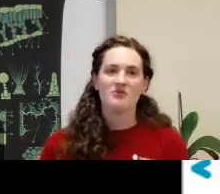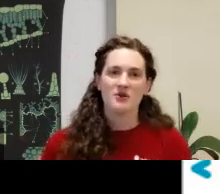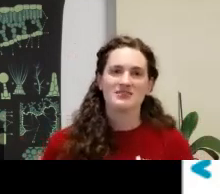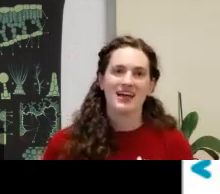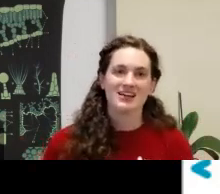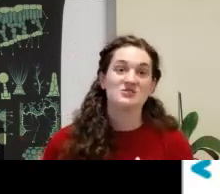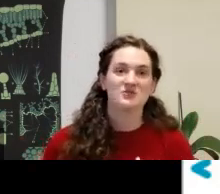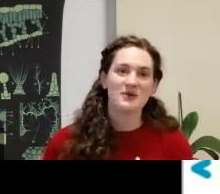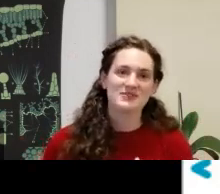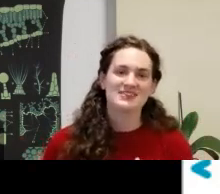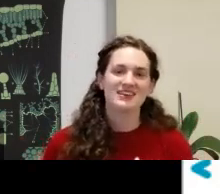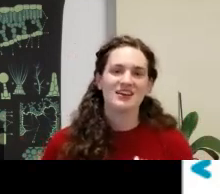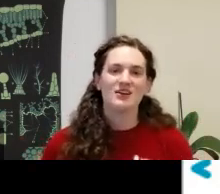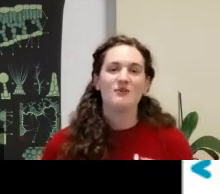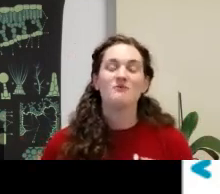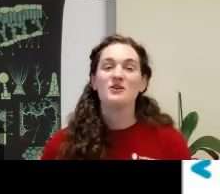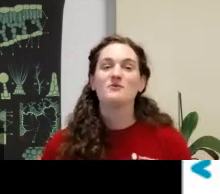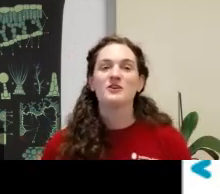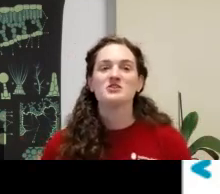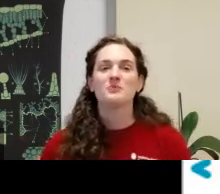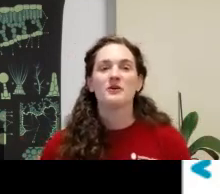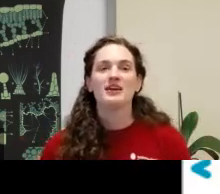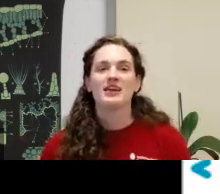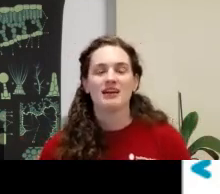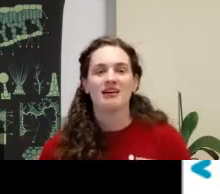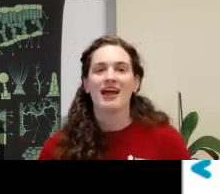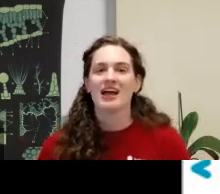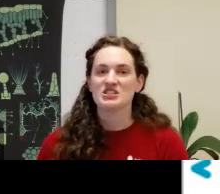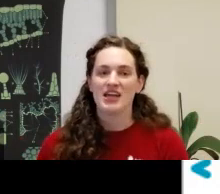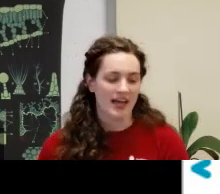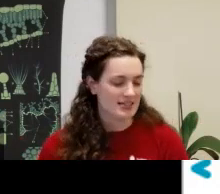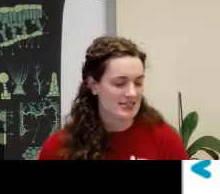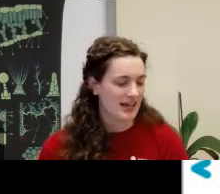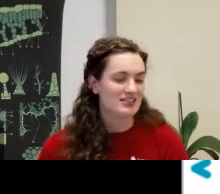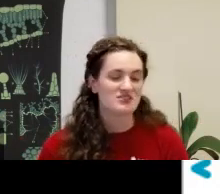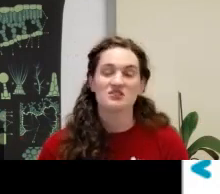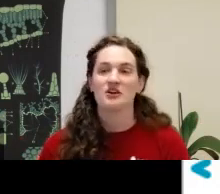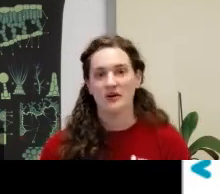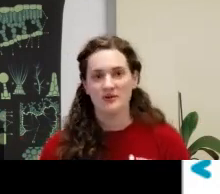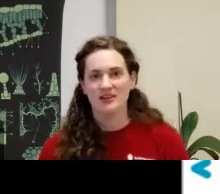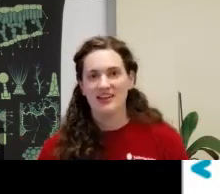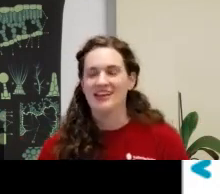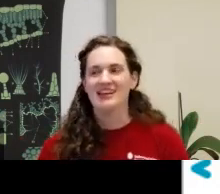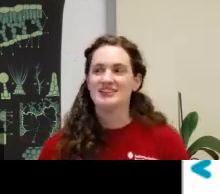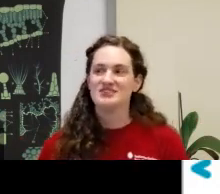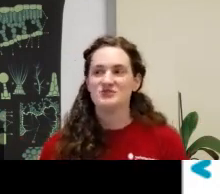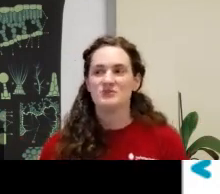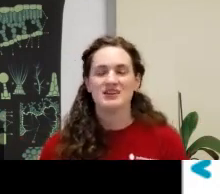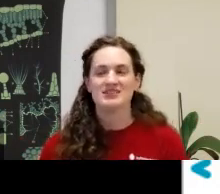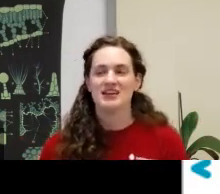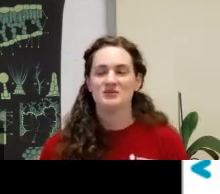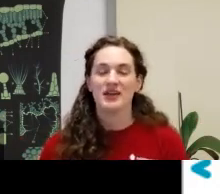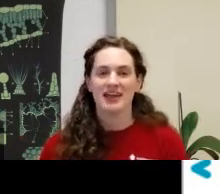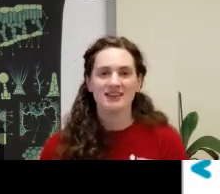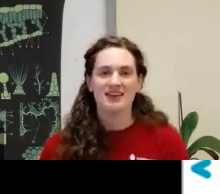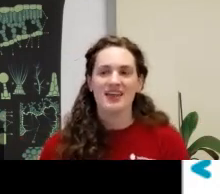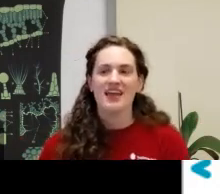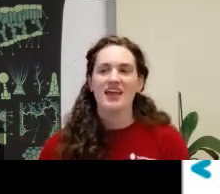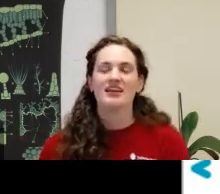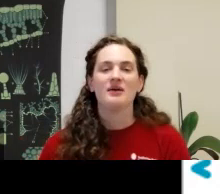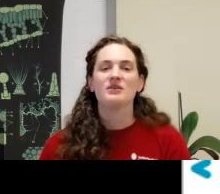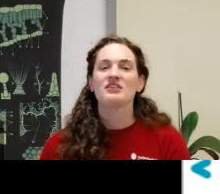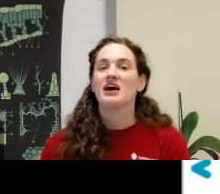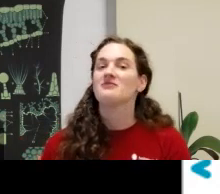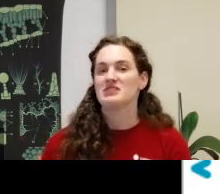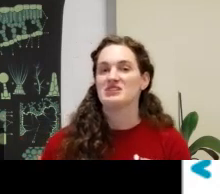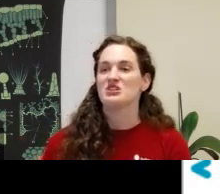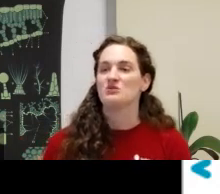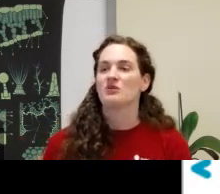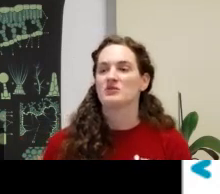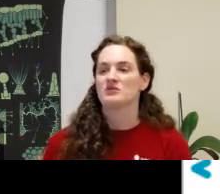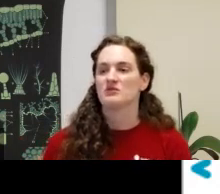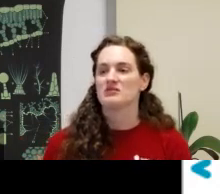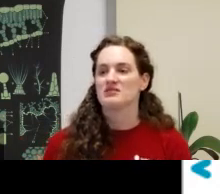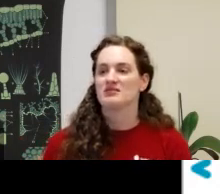Emily Borger: Of those last strips feel free to put it in our #sciencetogo and any social media site, you can, and I would love to see your results.